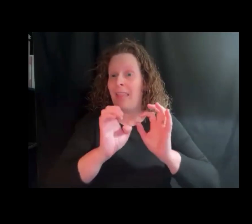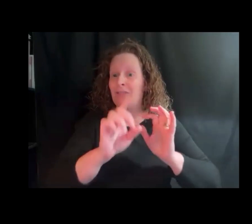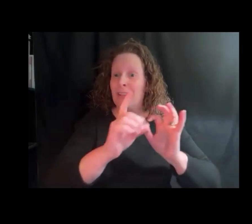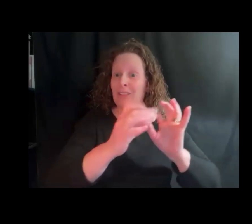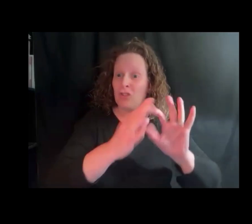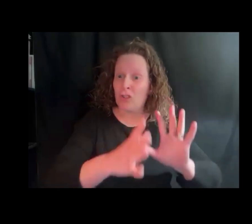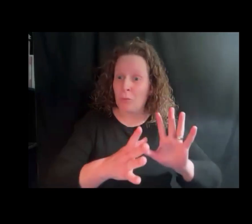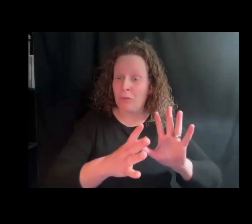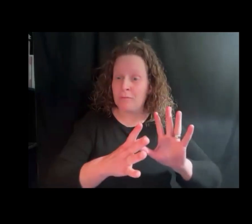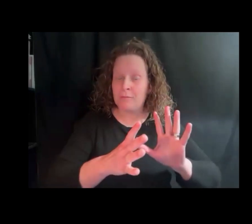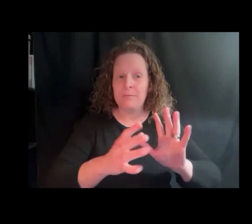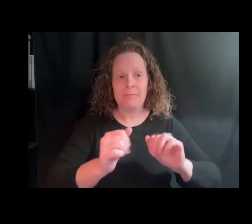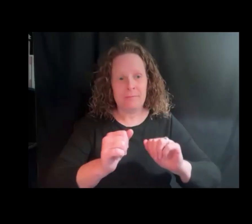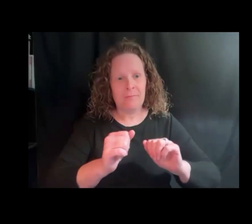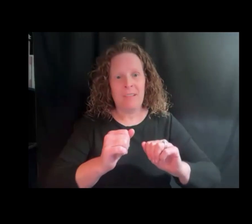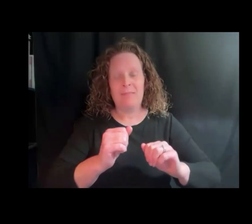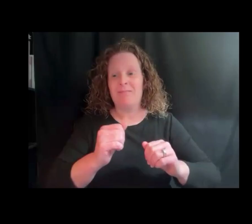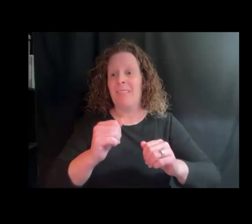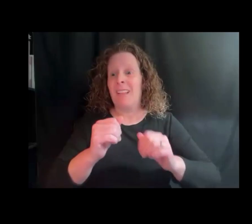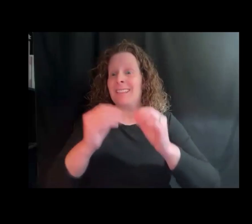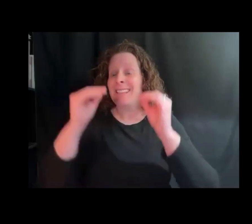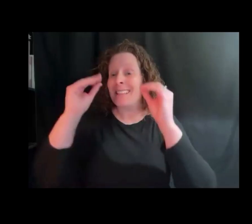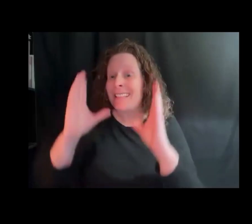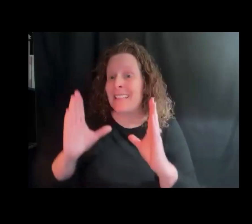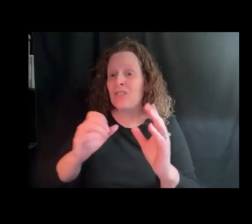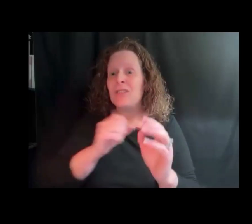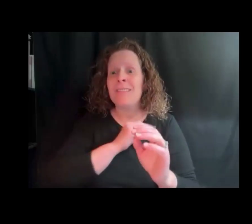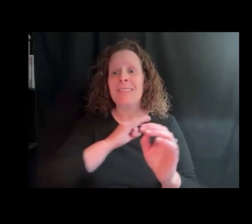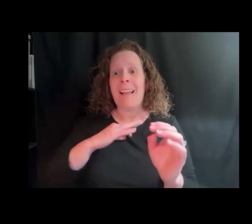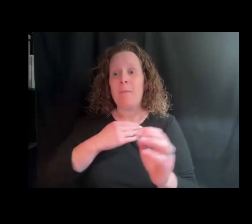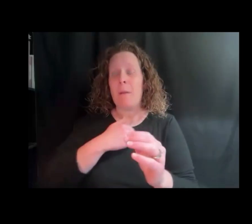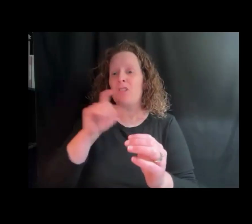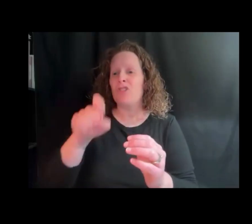So how to work with an educational interpreter.